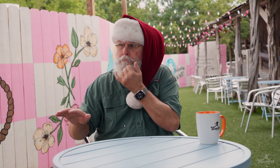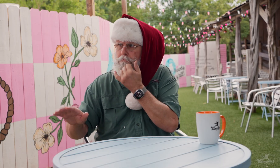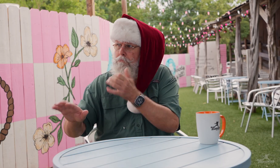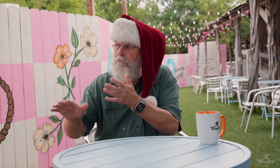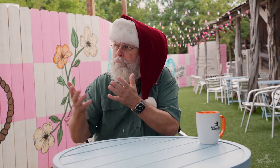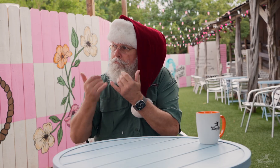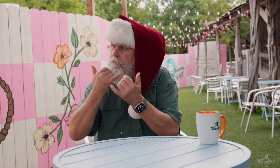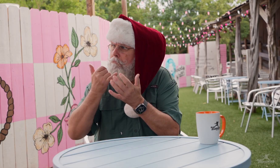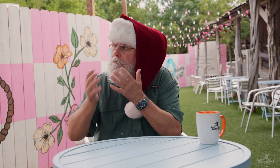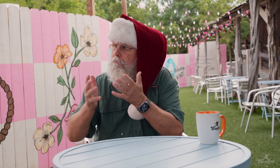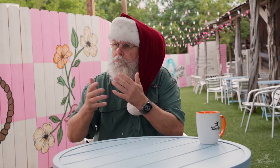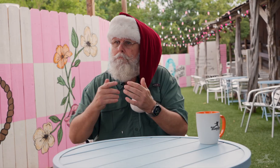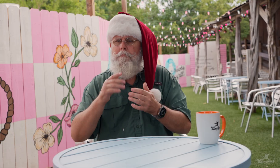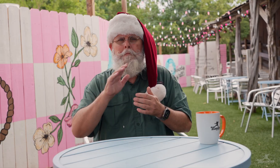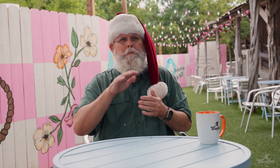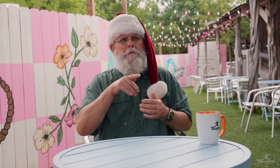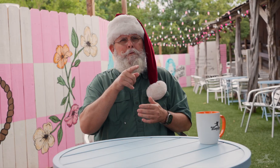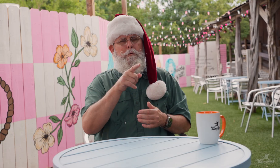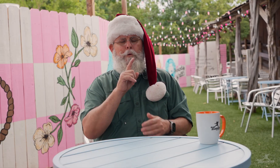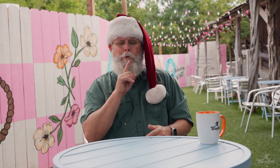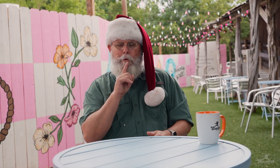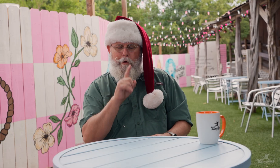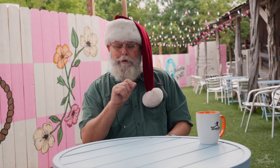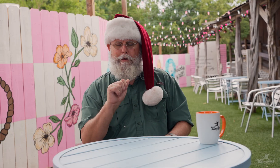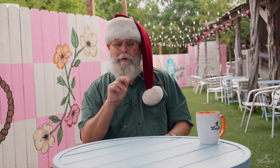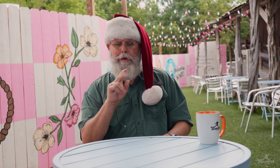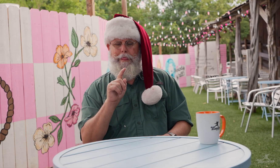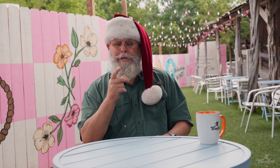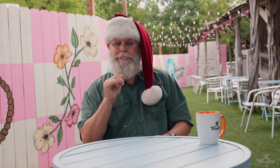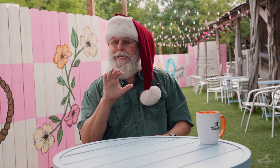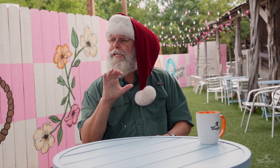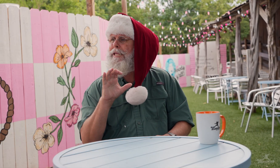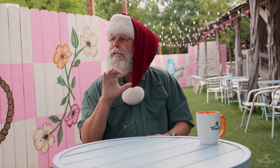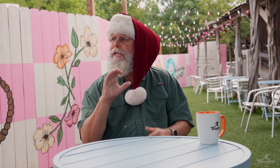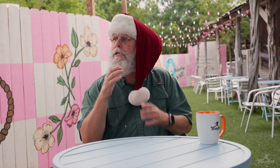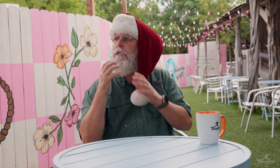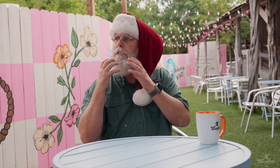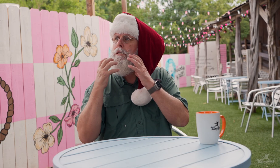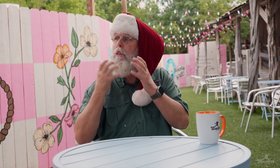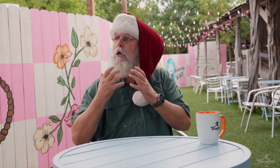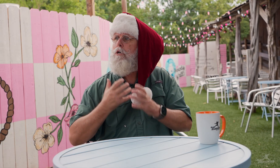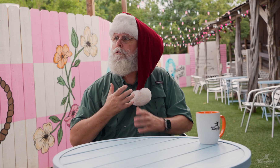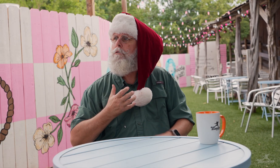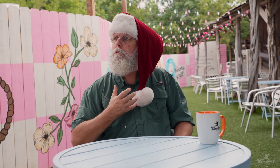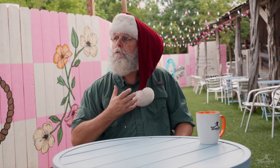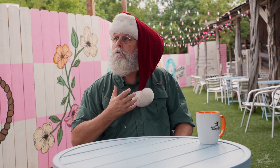What was wrong? She said, "you are the authentic Santa Claus"